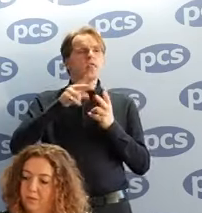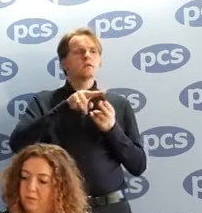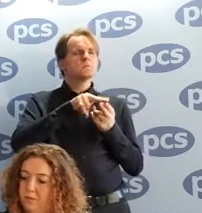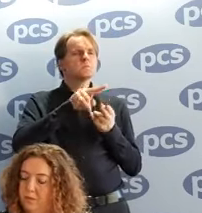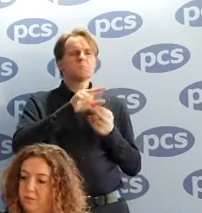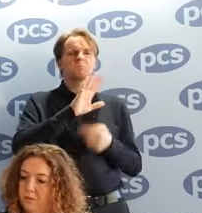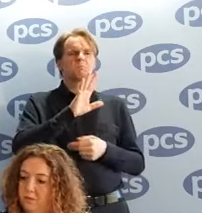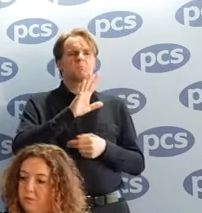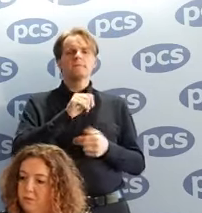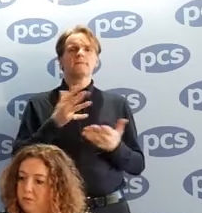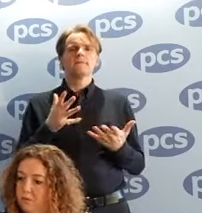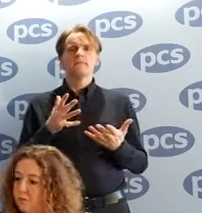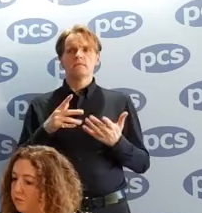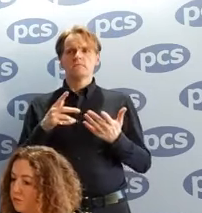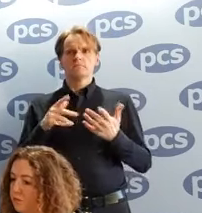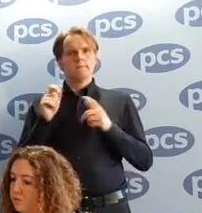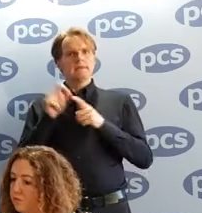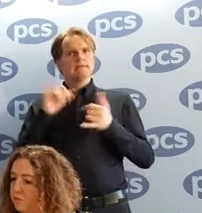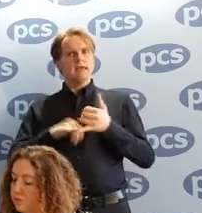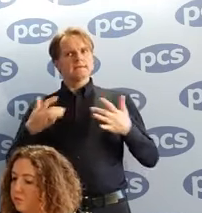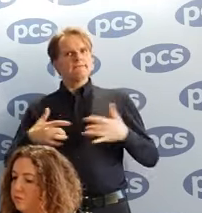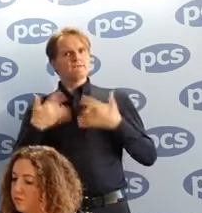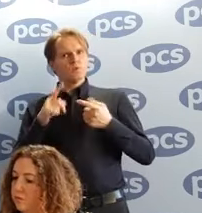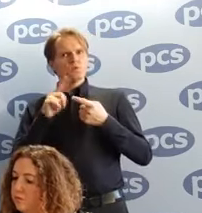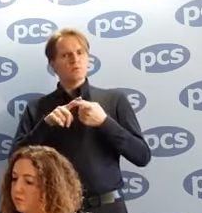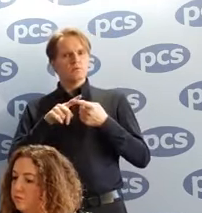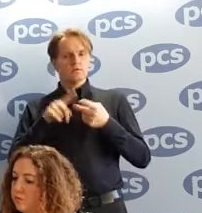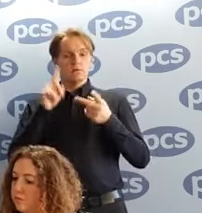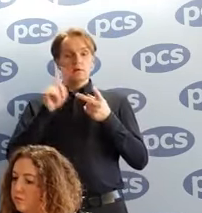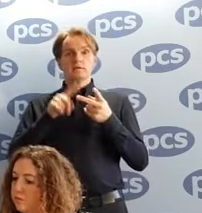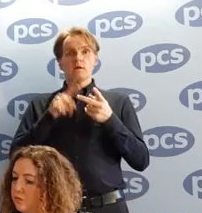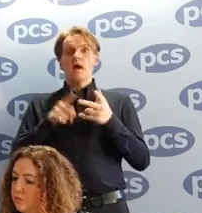Andrew about what else can be done to force a change to voting methods to allow